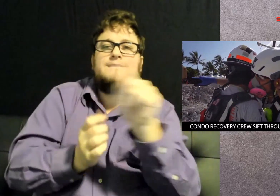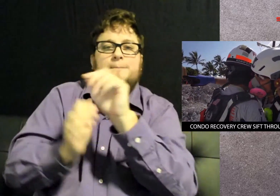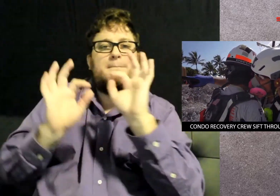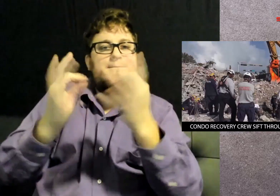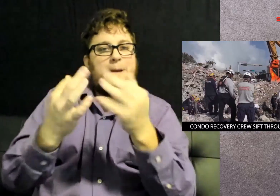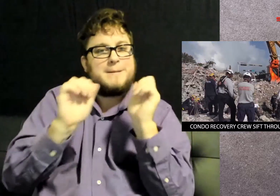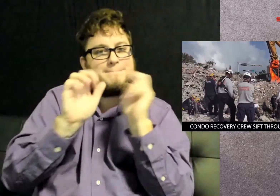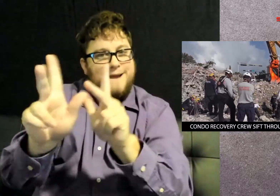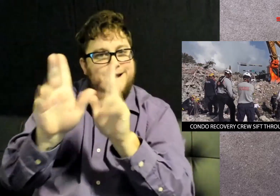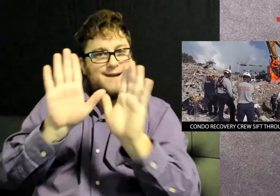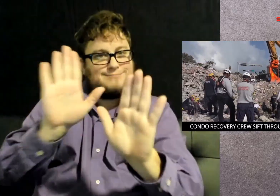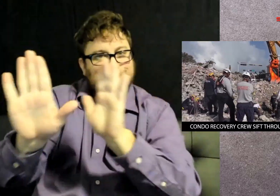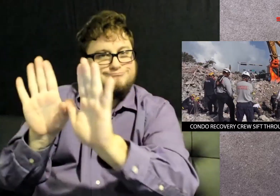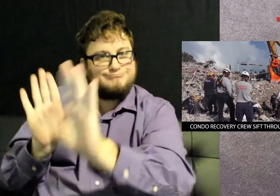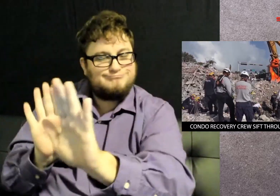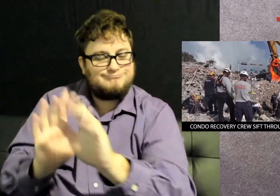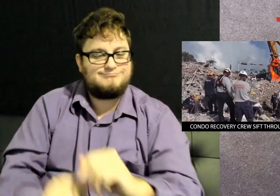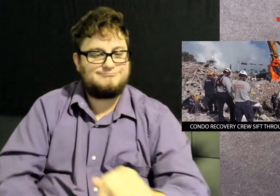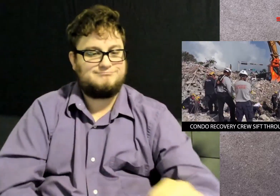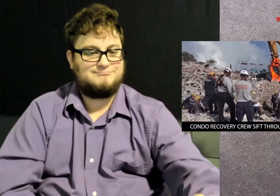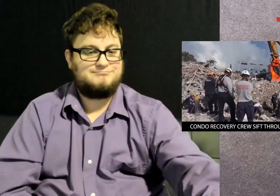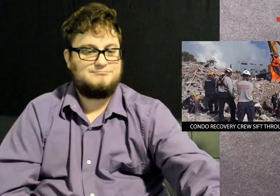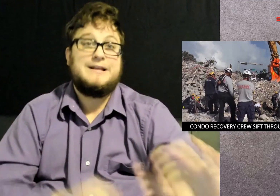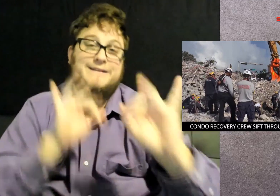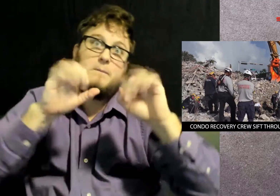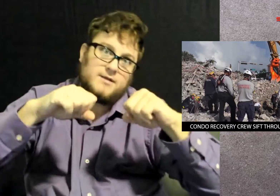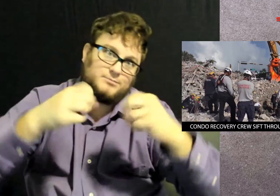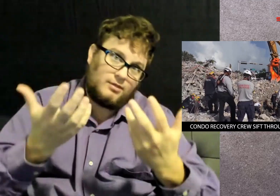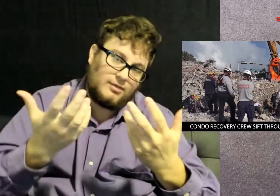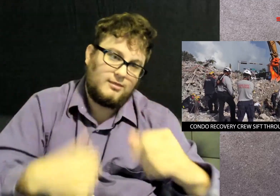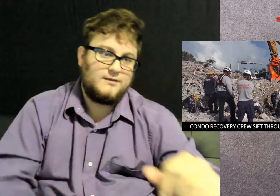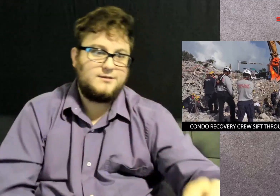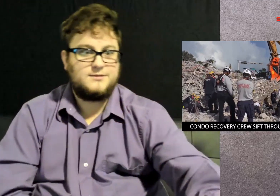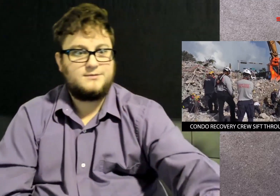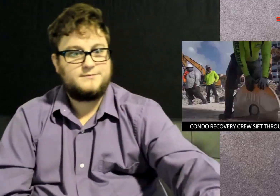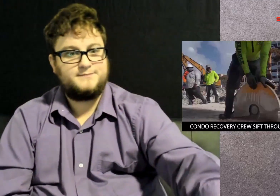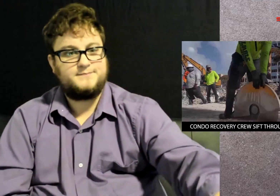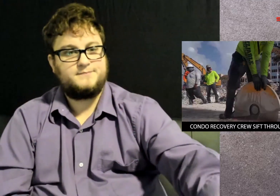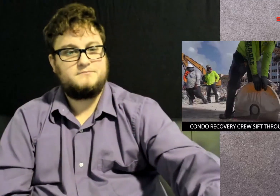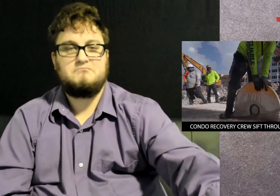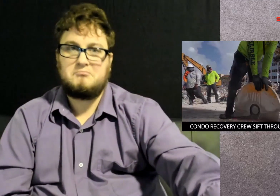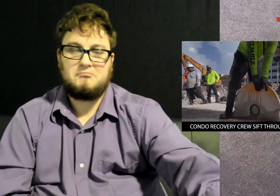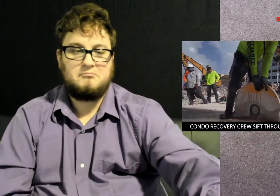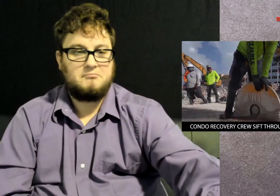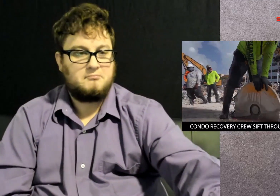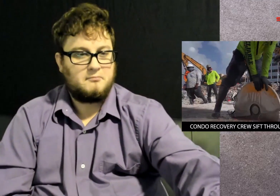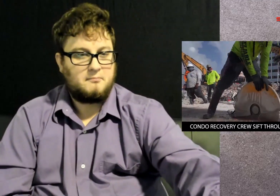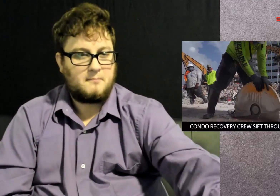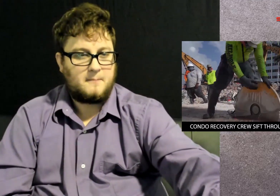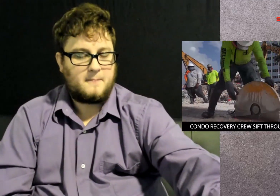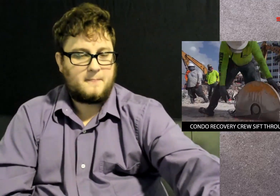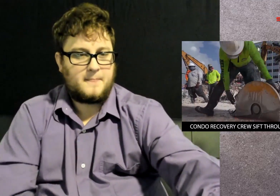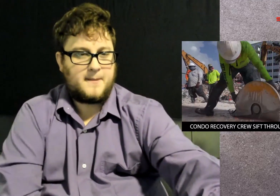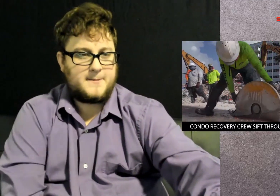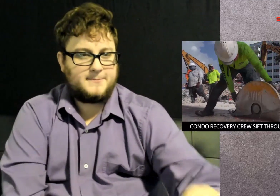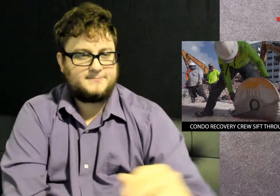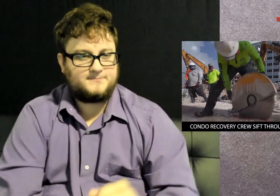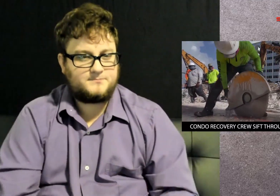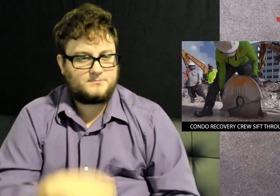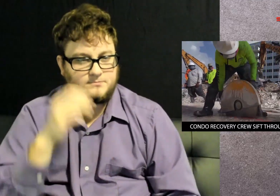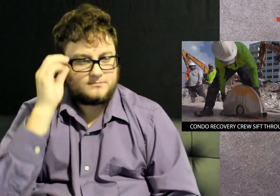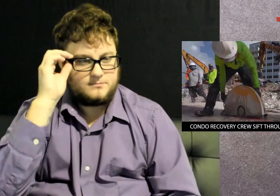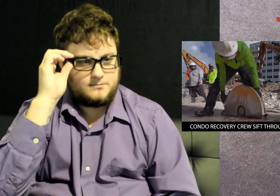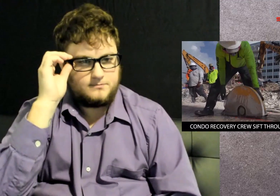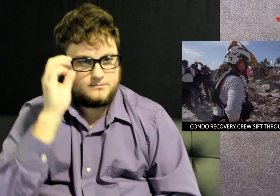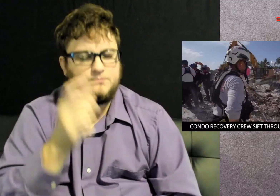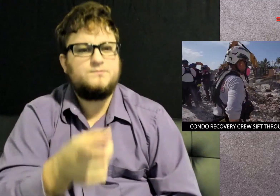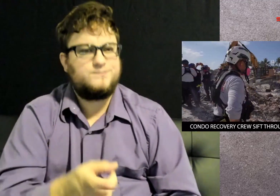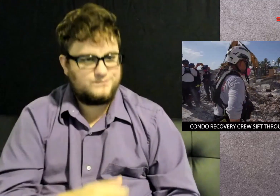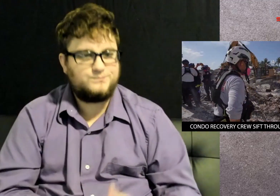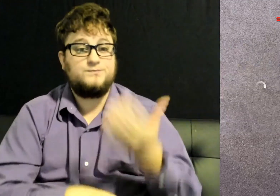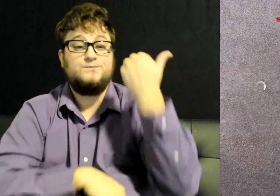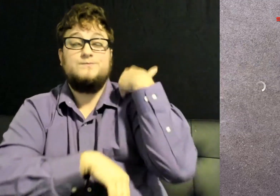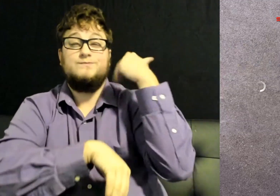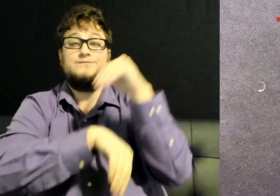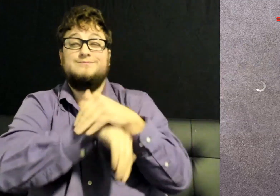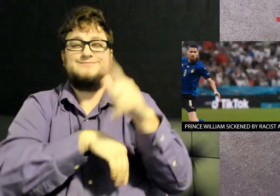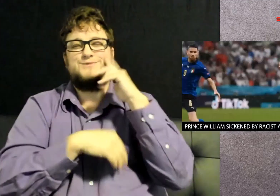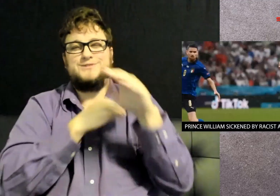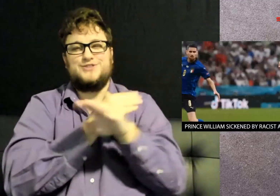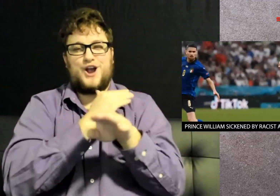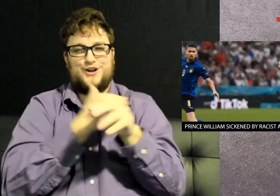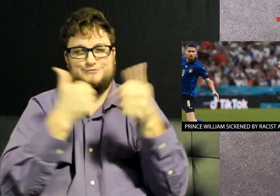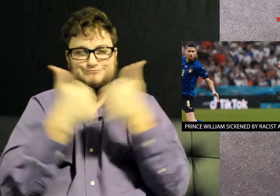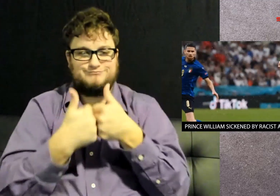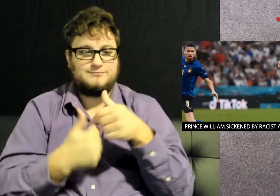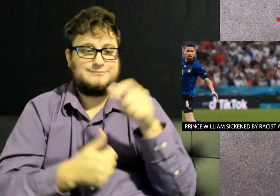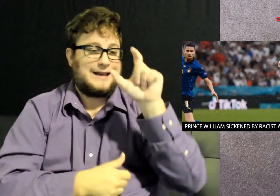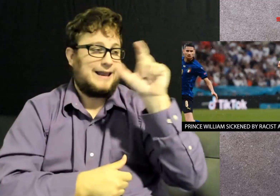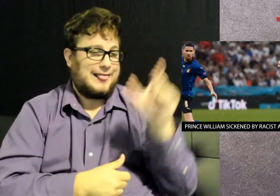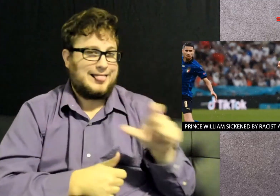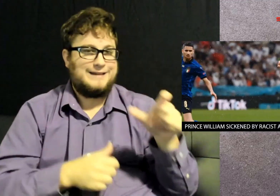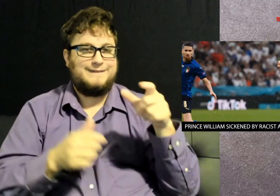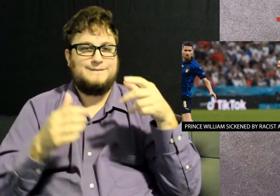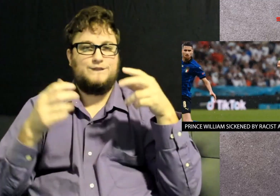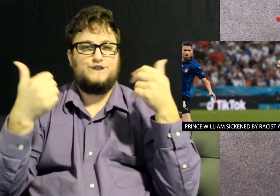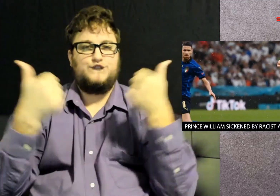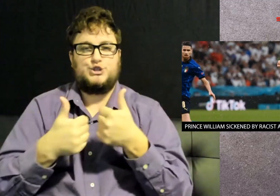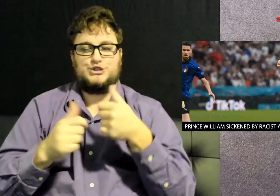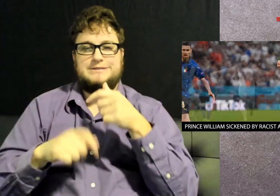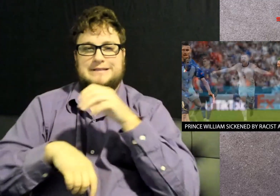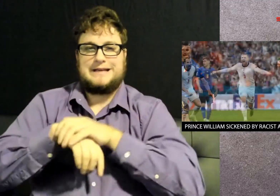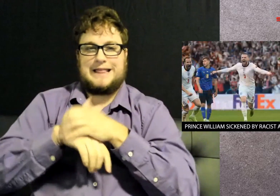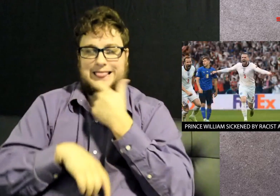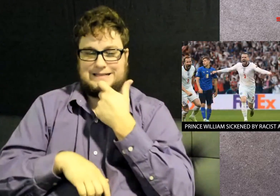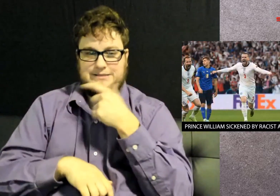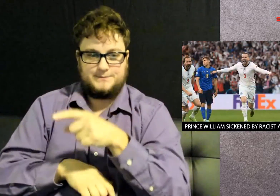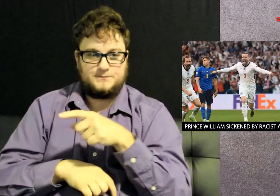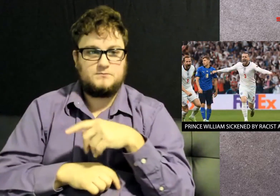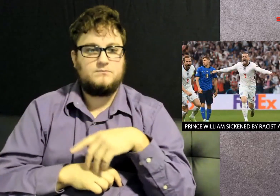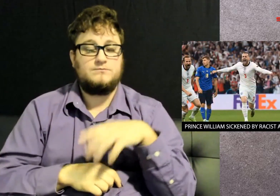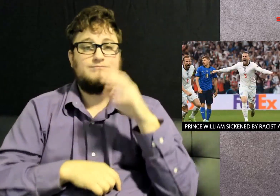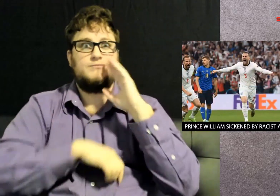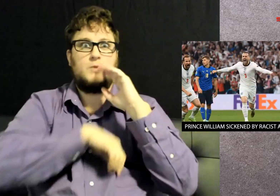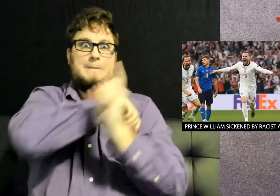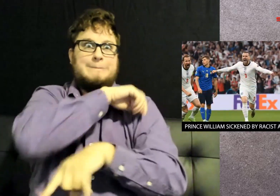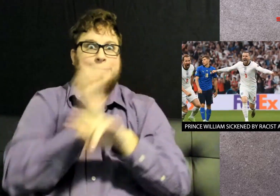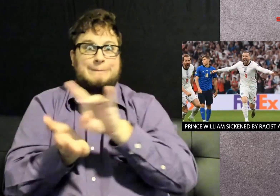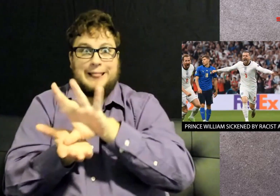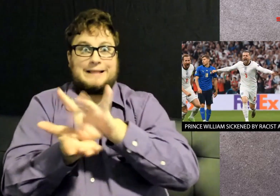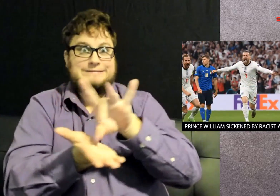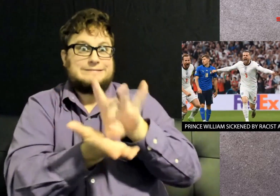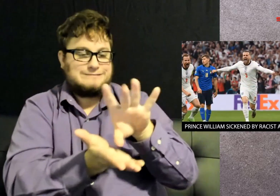their owners when possible